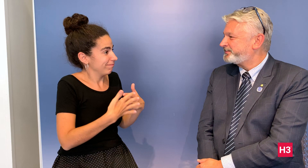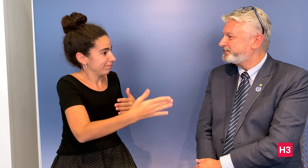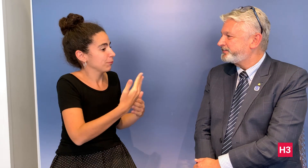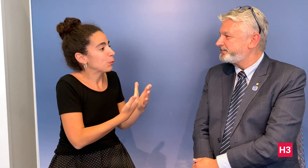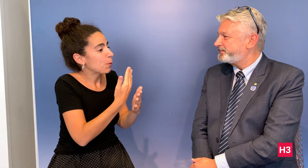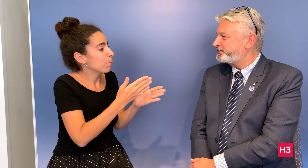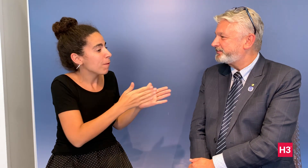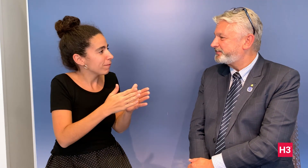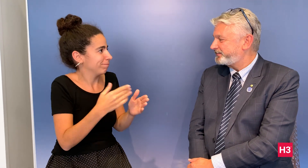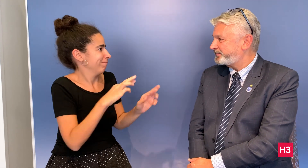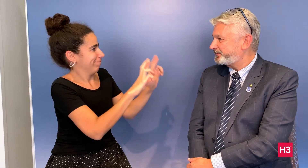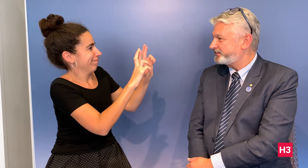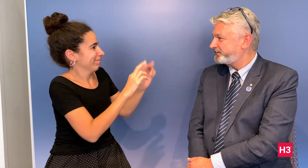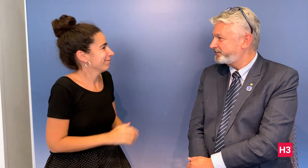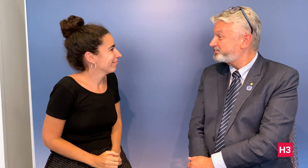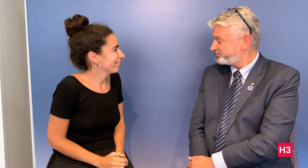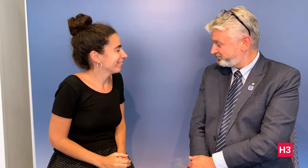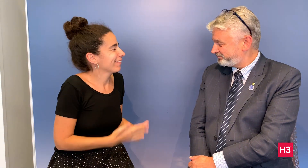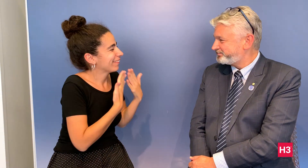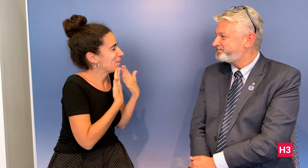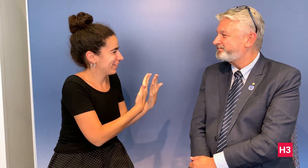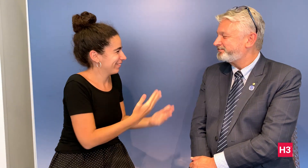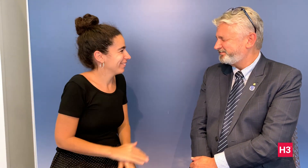I wish you the best of luck with your future plans. Thank you!